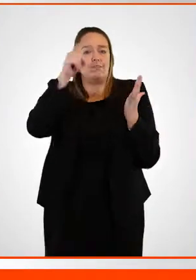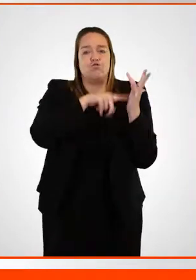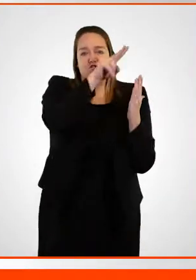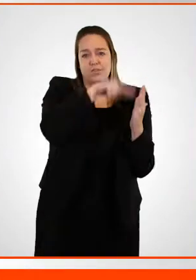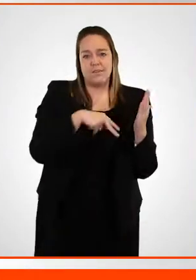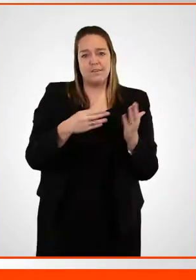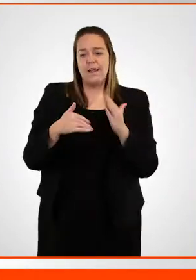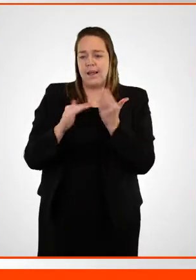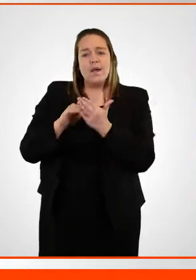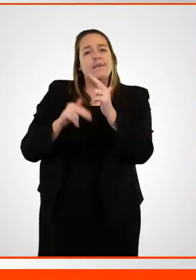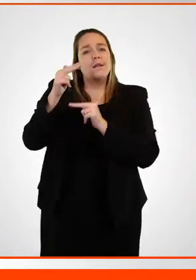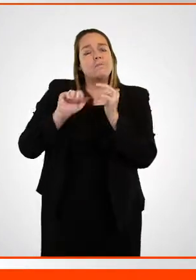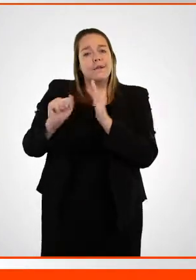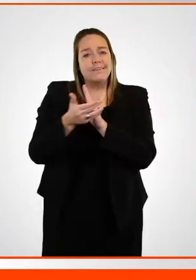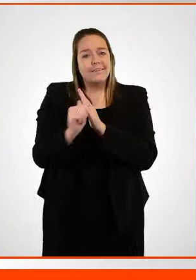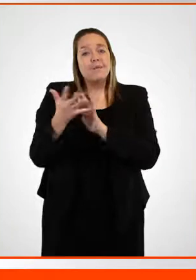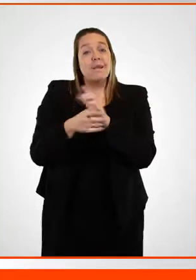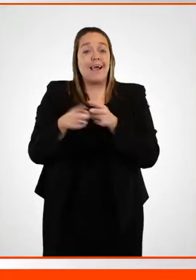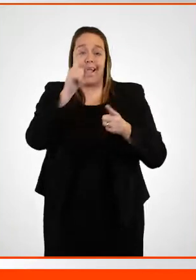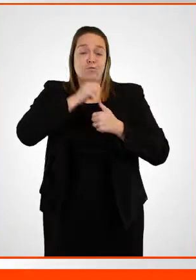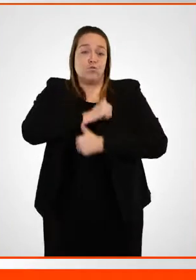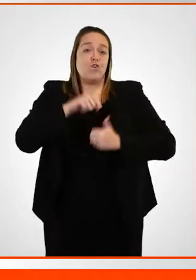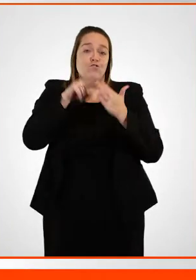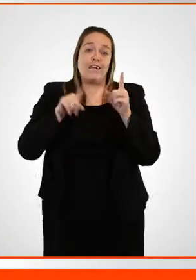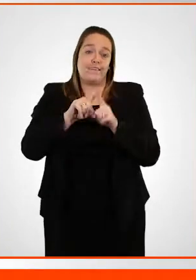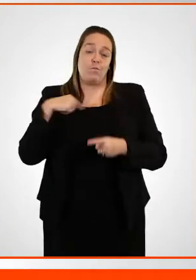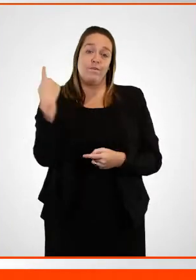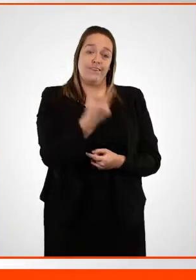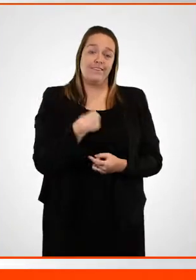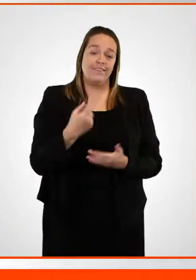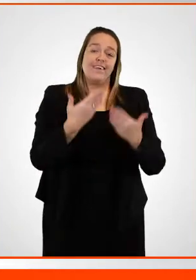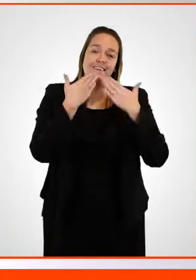so that they can enjoy reading just like the rest of us do. So thank you very much.